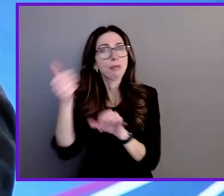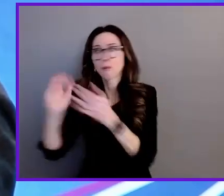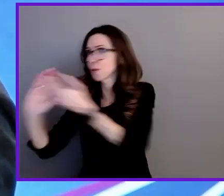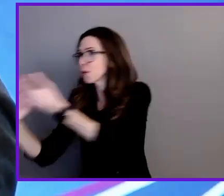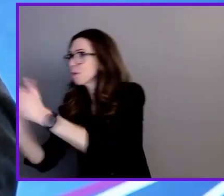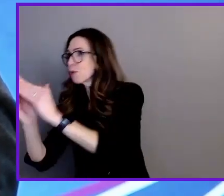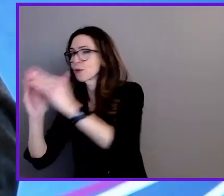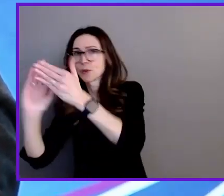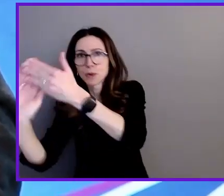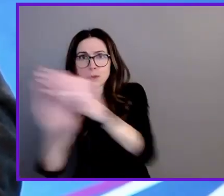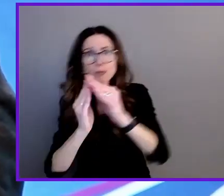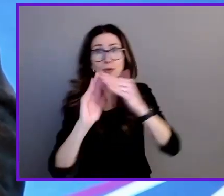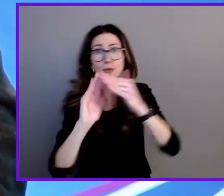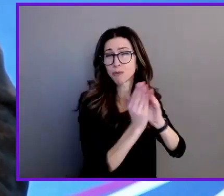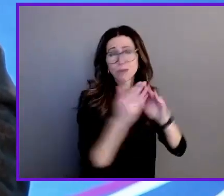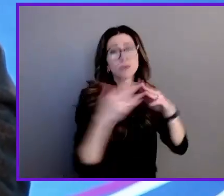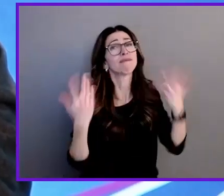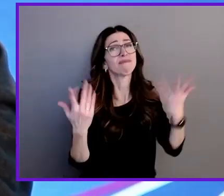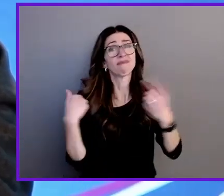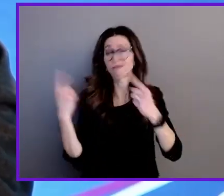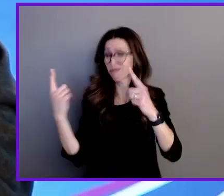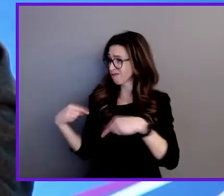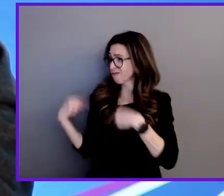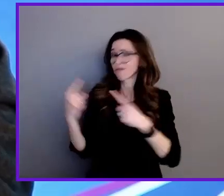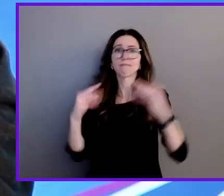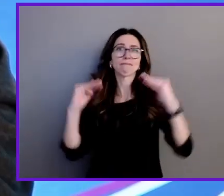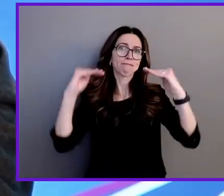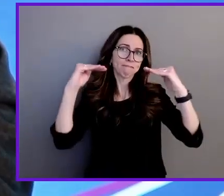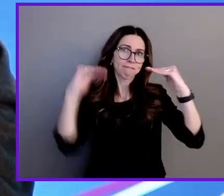The Council’s equity work mustcontinue to place the autonomy of historically